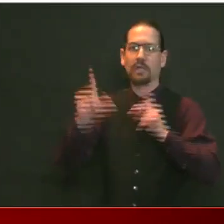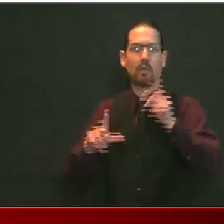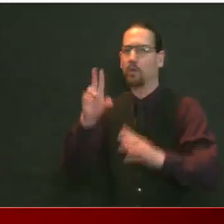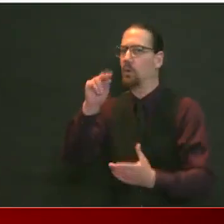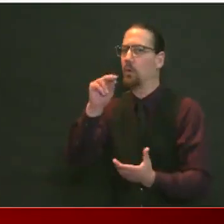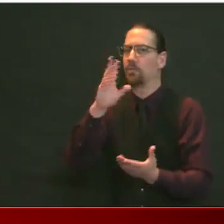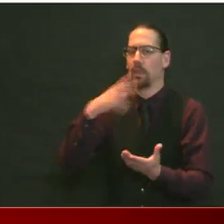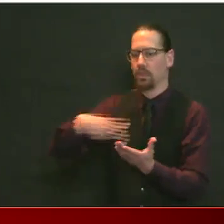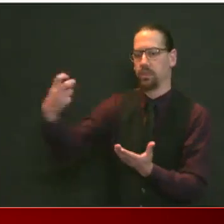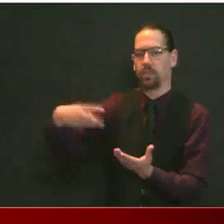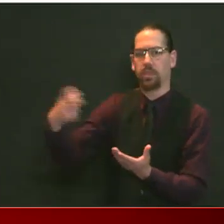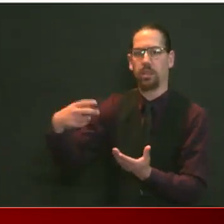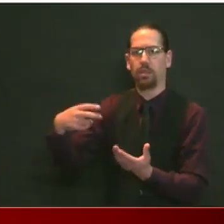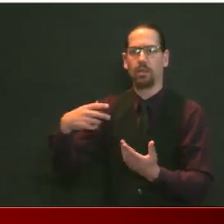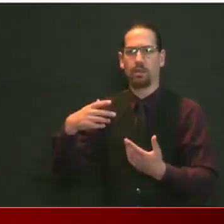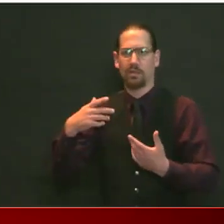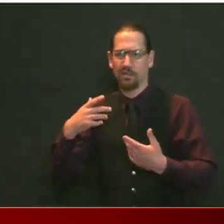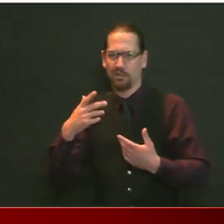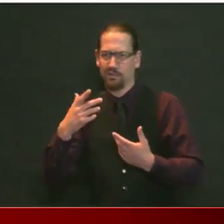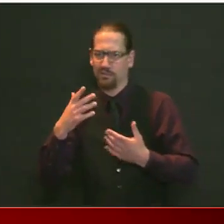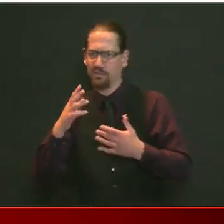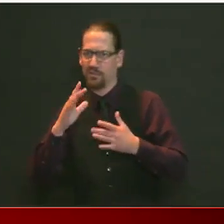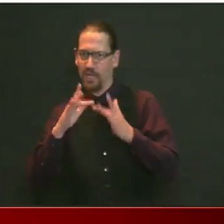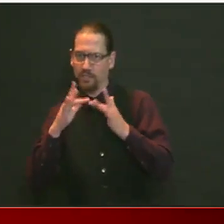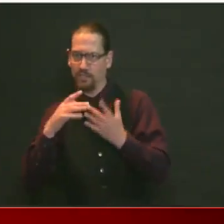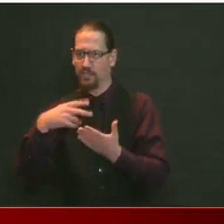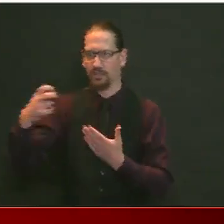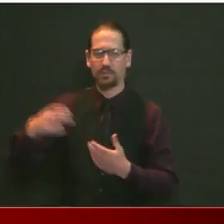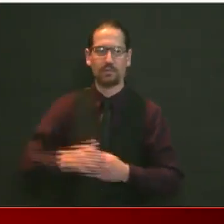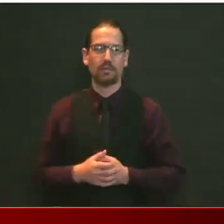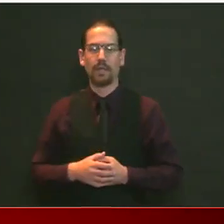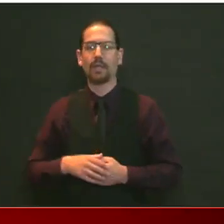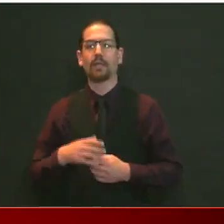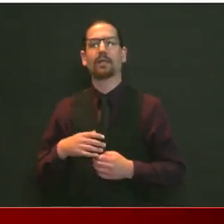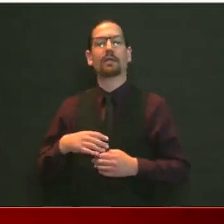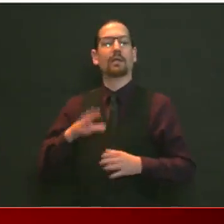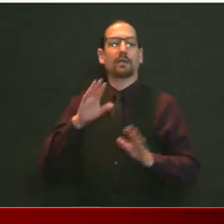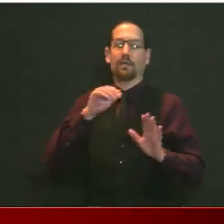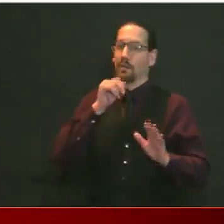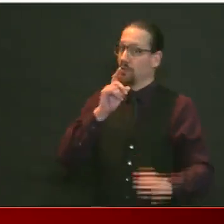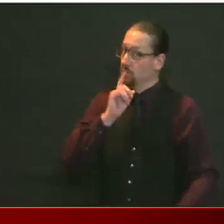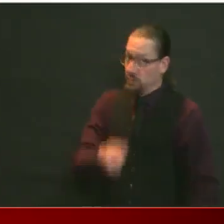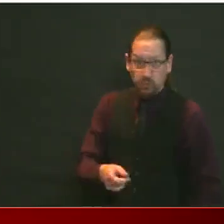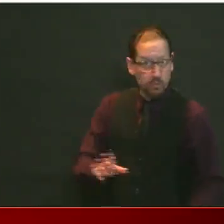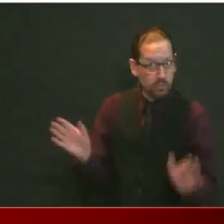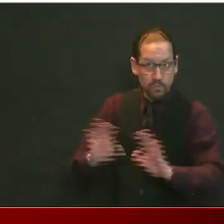THIS MORNING, IS THIS TRUE PEOPLE ARE SAYING DOWNLOAD THE APP BECAUSE I DON'T WANT MY